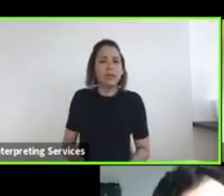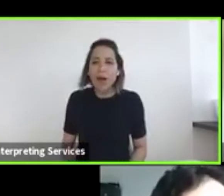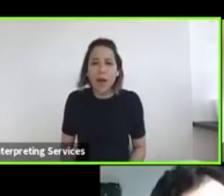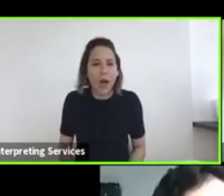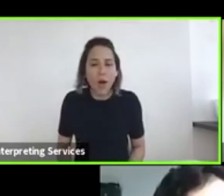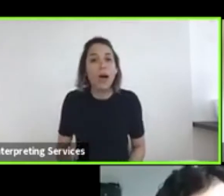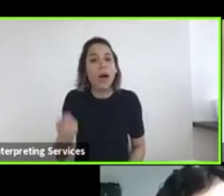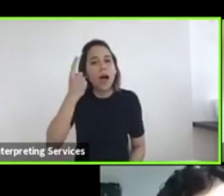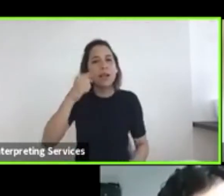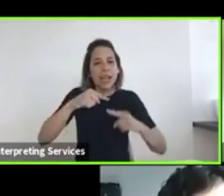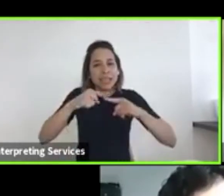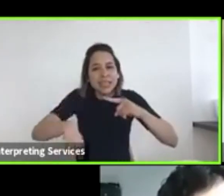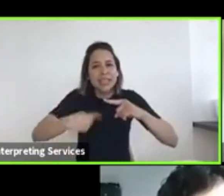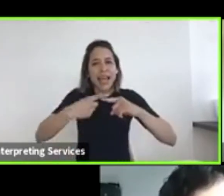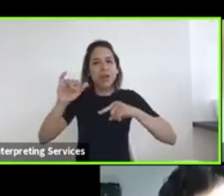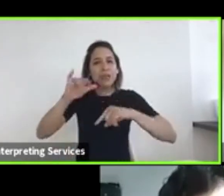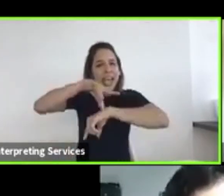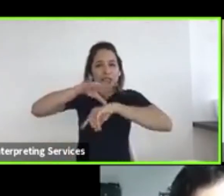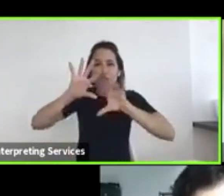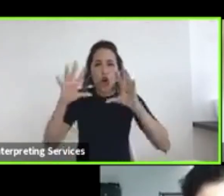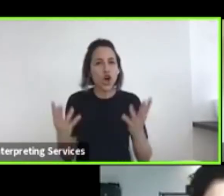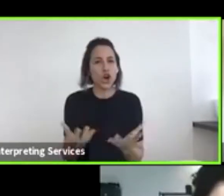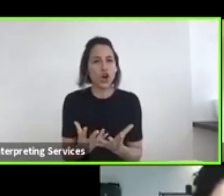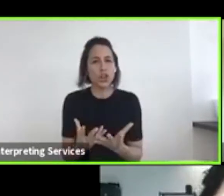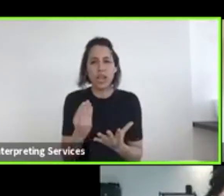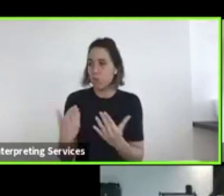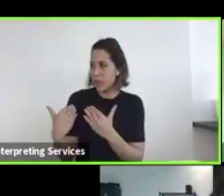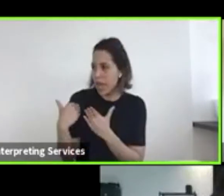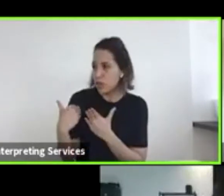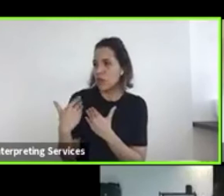AND IN RELATIONSHIP AND ACCOUNTABILITY WITH ITSELF.